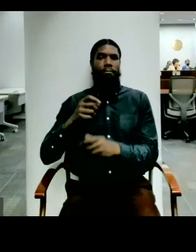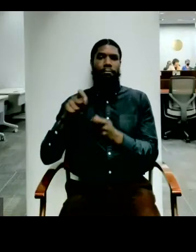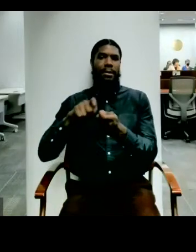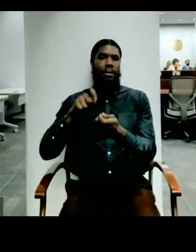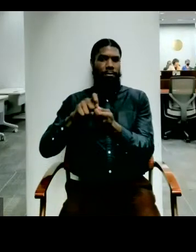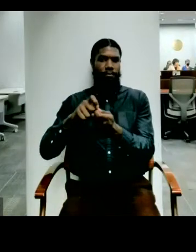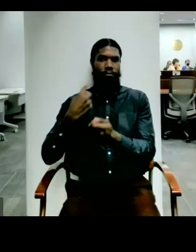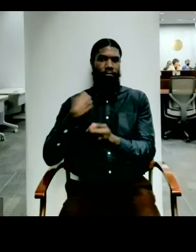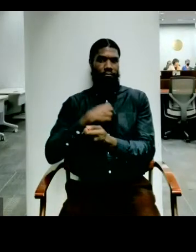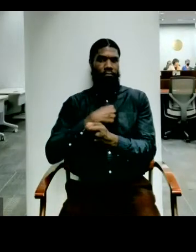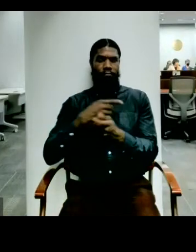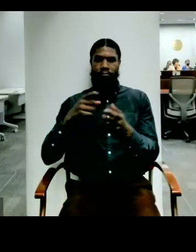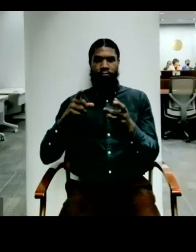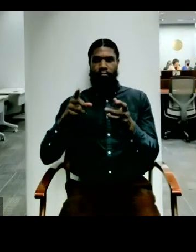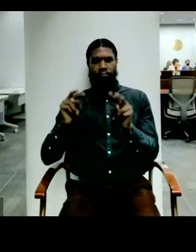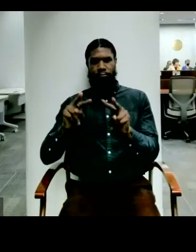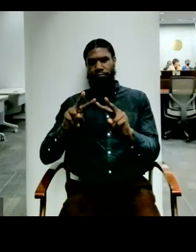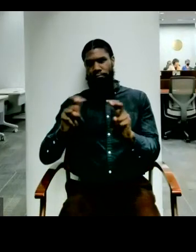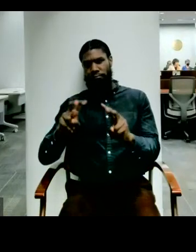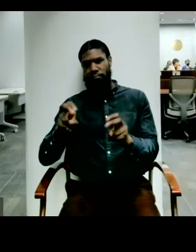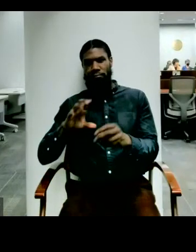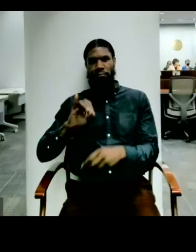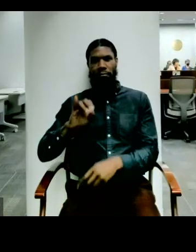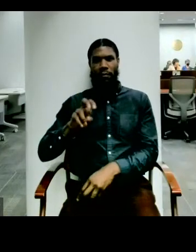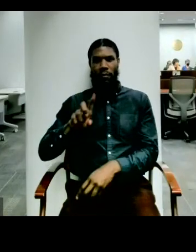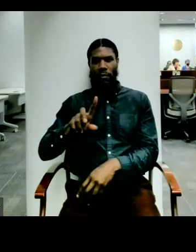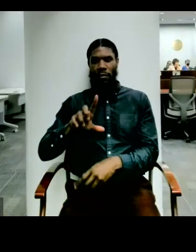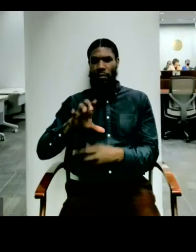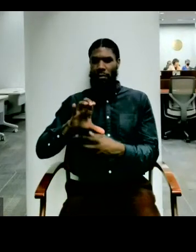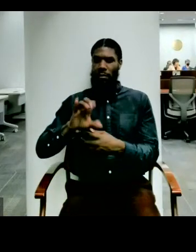looking at the Civil Rights implications of COVID-19. So I would like to hear more.